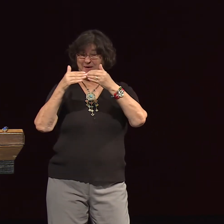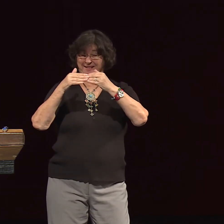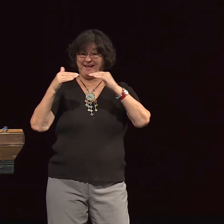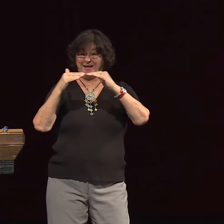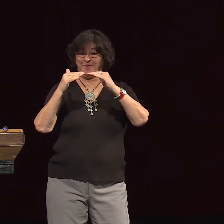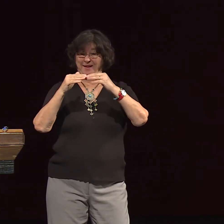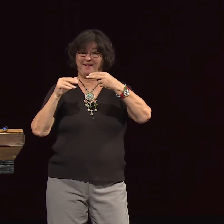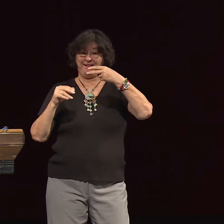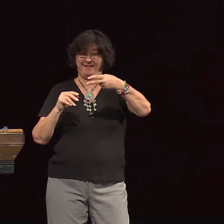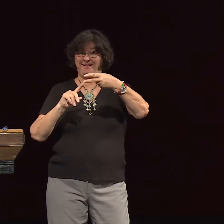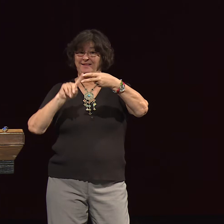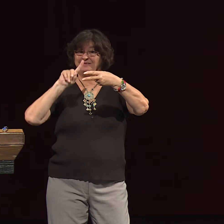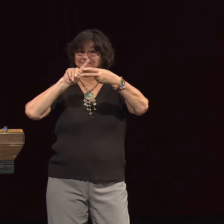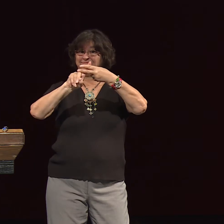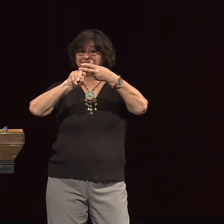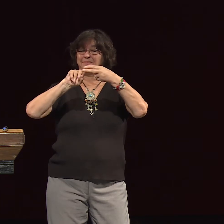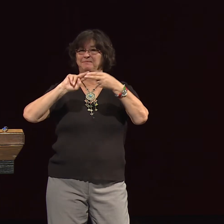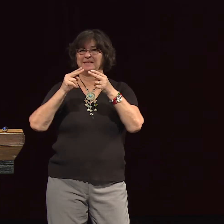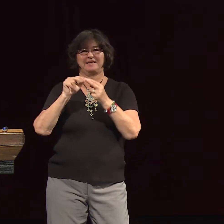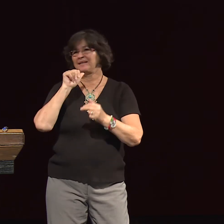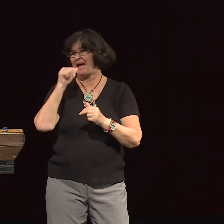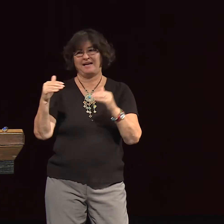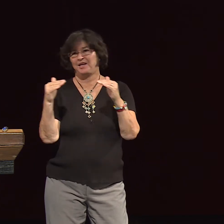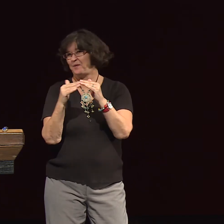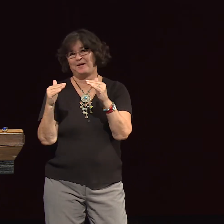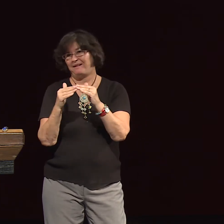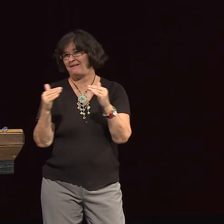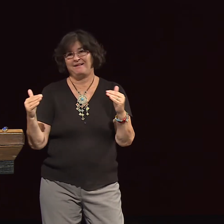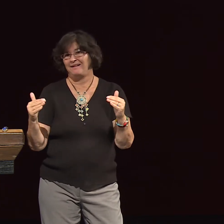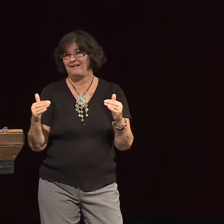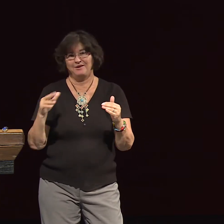but as you see here, we have this equation almost